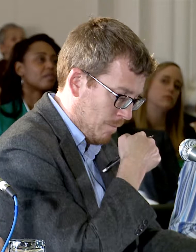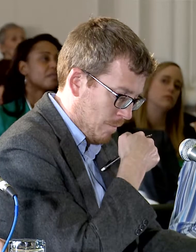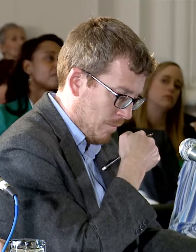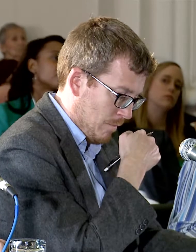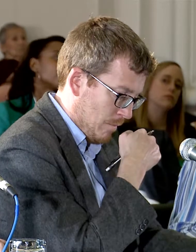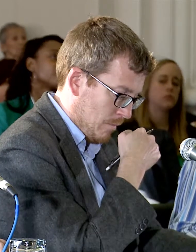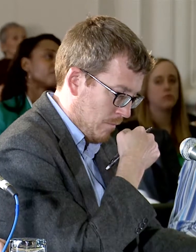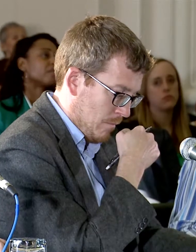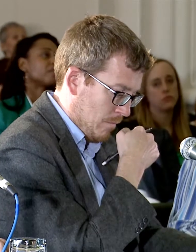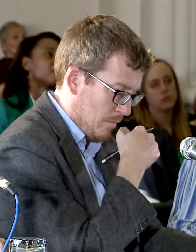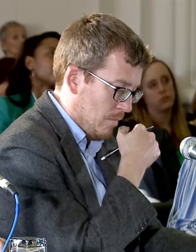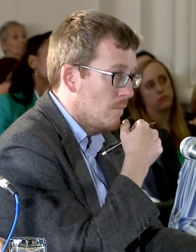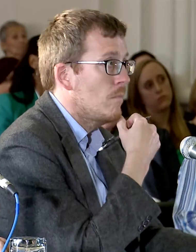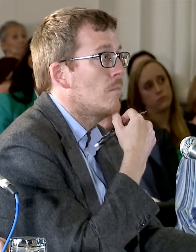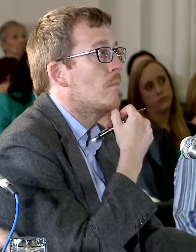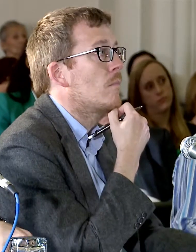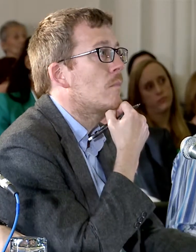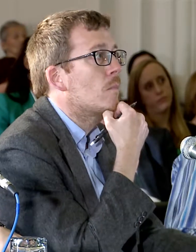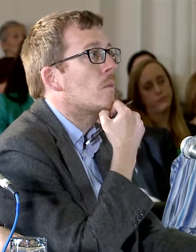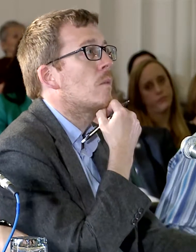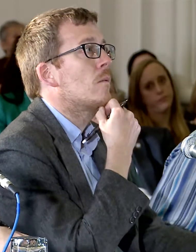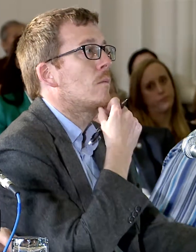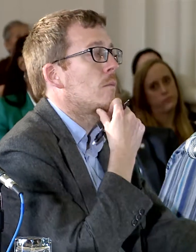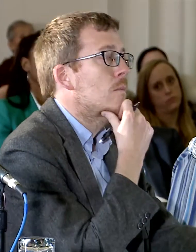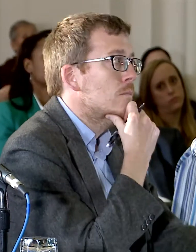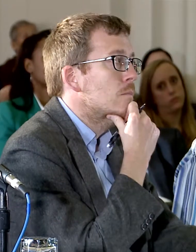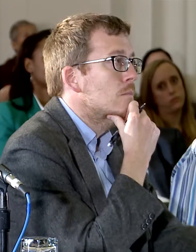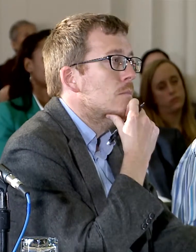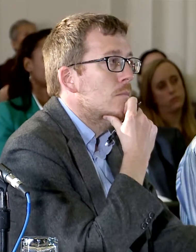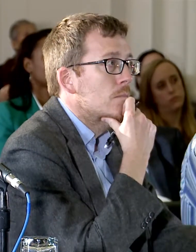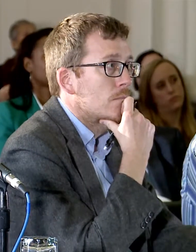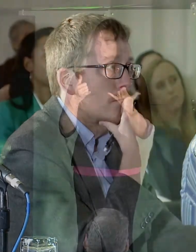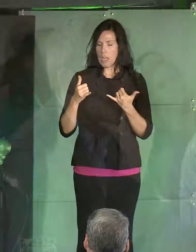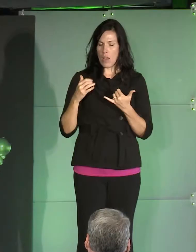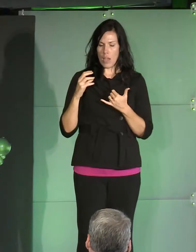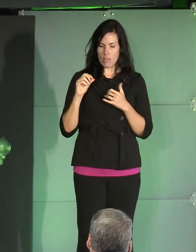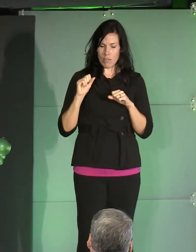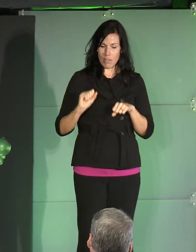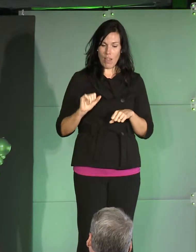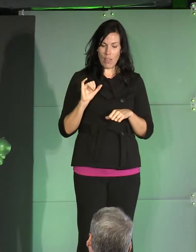is it parchment? Yeah, the parchment. What's happening with that right now? And can that be a revenue stream, potentially?